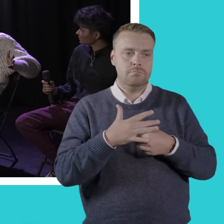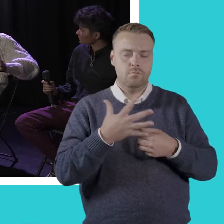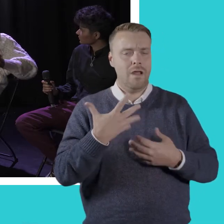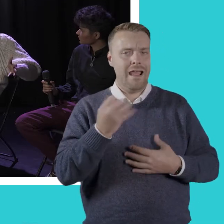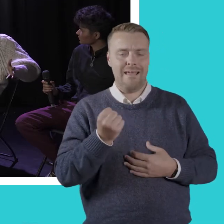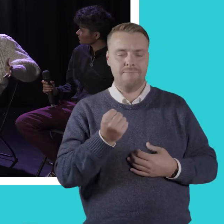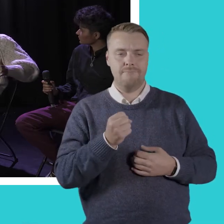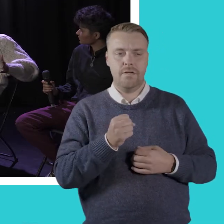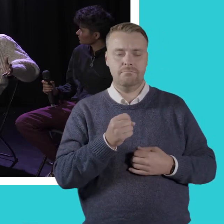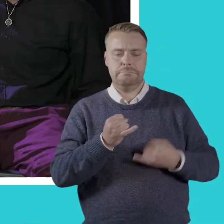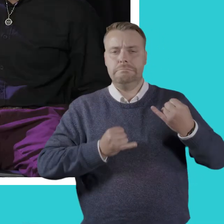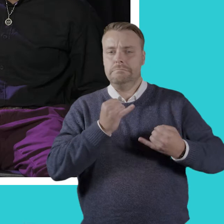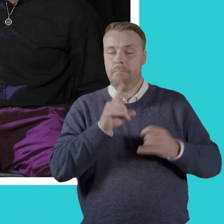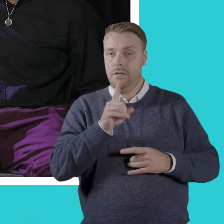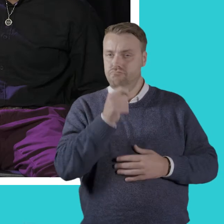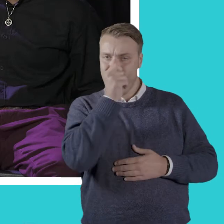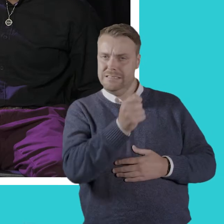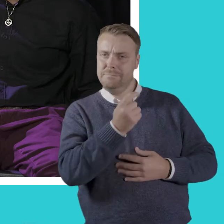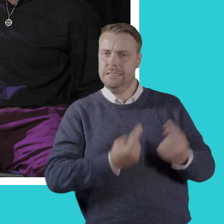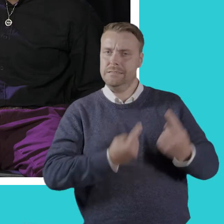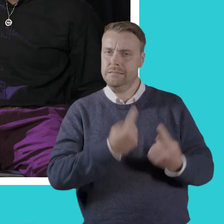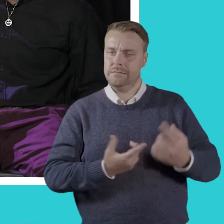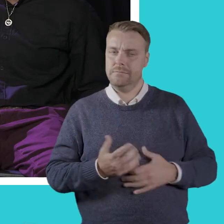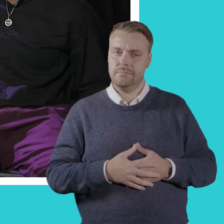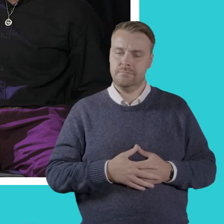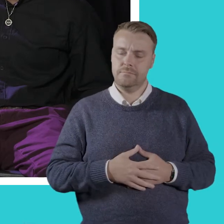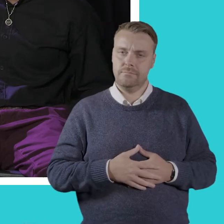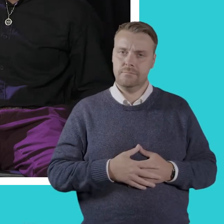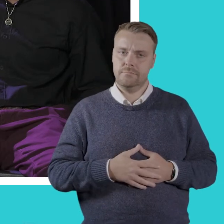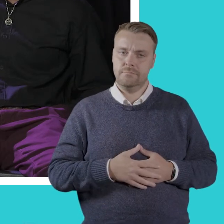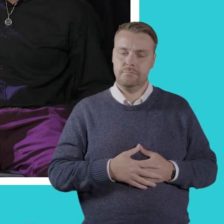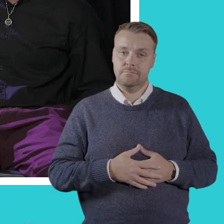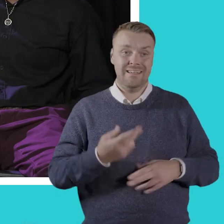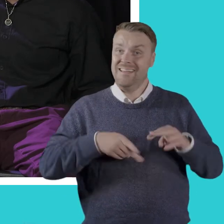or even to be honest when there isn't because it can kind of force you to re-examine your ideas and